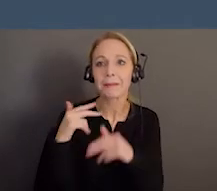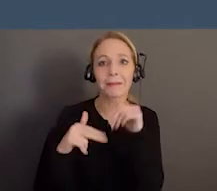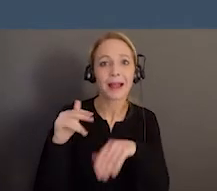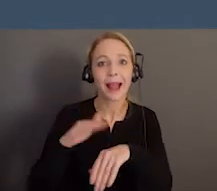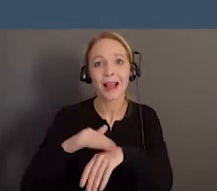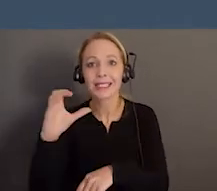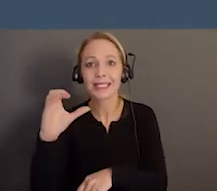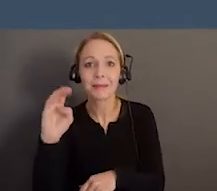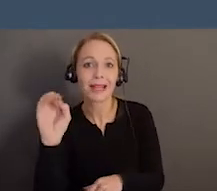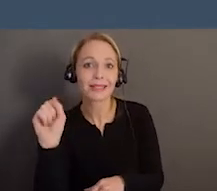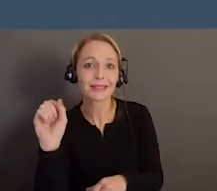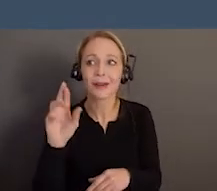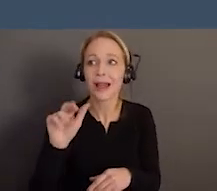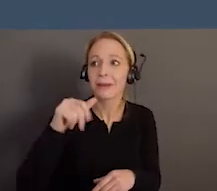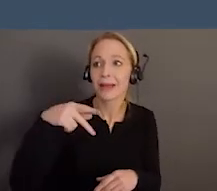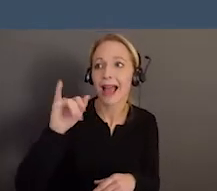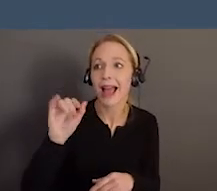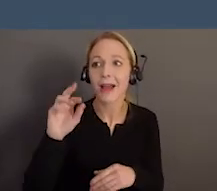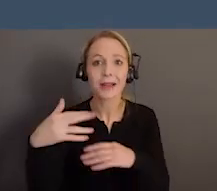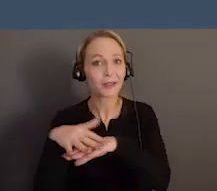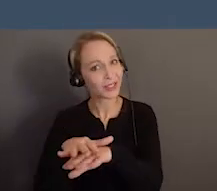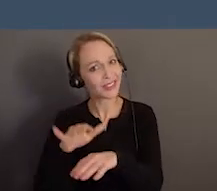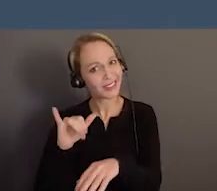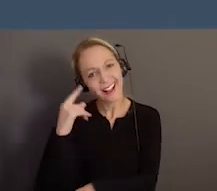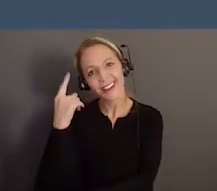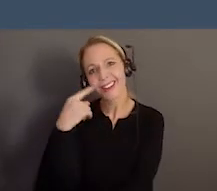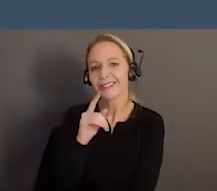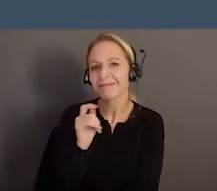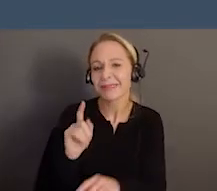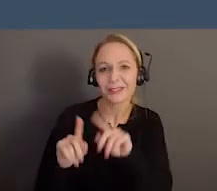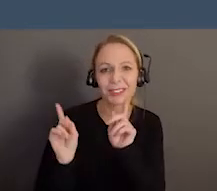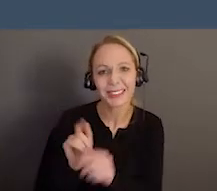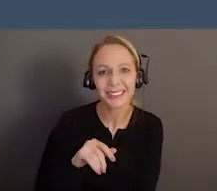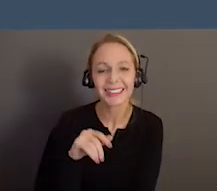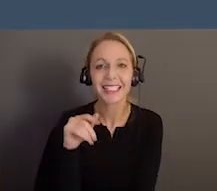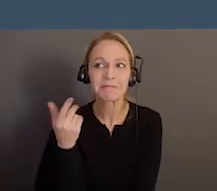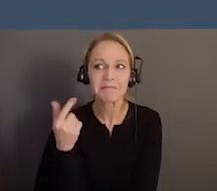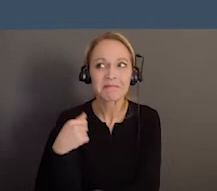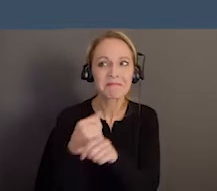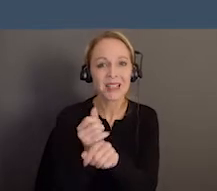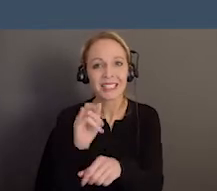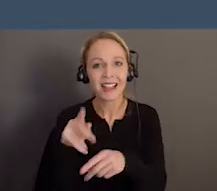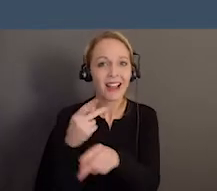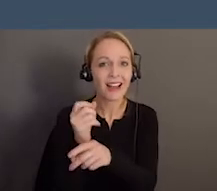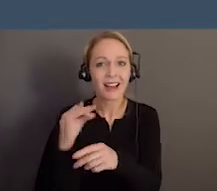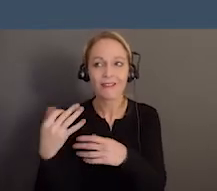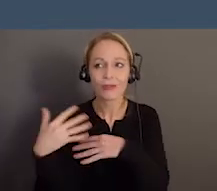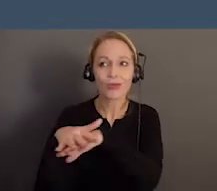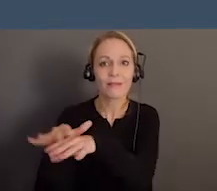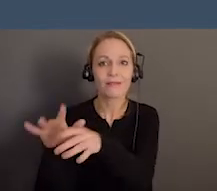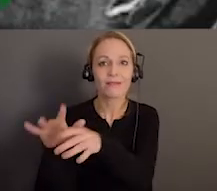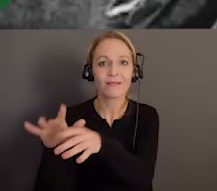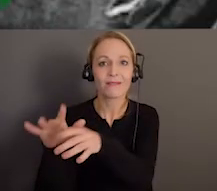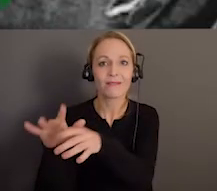CMS OR API OR INTEGRATION, THAT ACTUALLY LOOKS PRETTY DIFFERENT AND MAKES THESE KIND OF UNIFIED EXPERIENCES